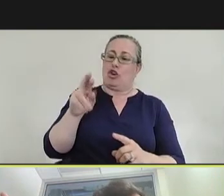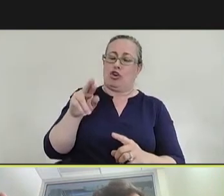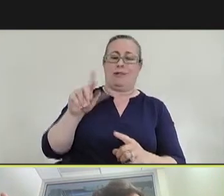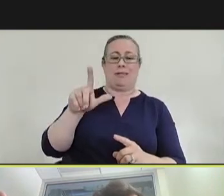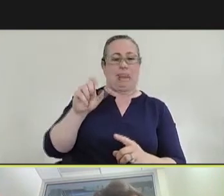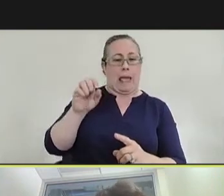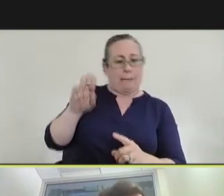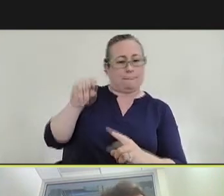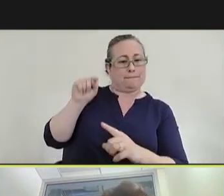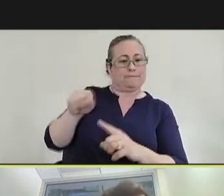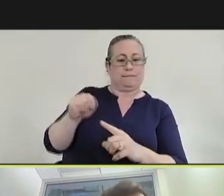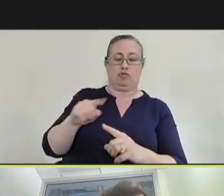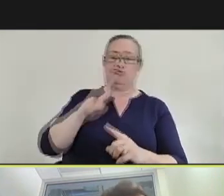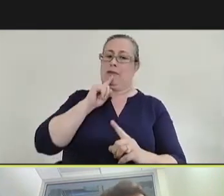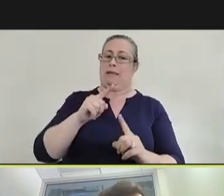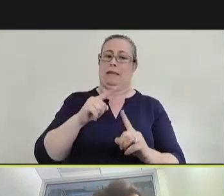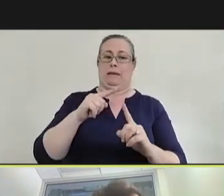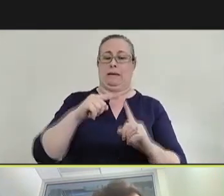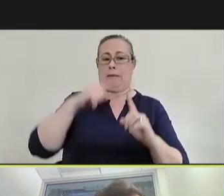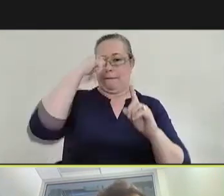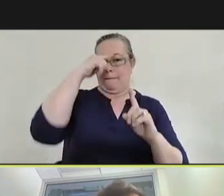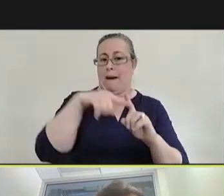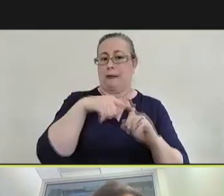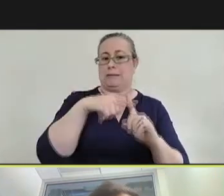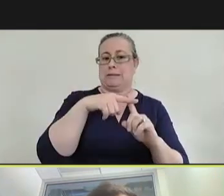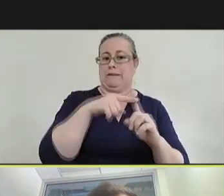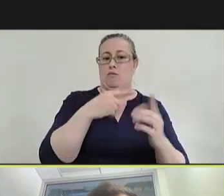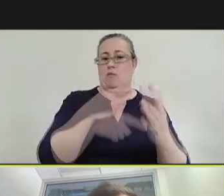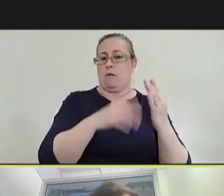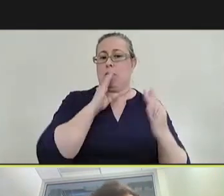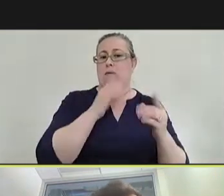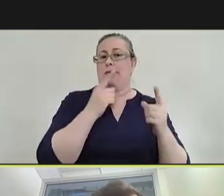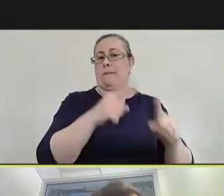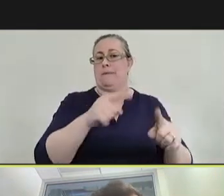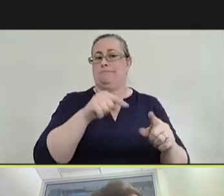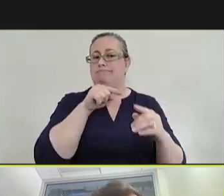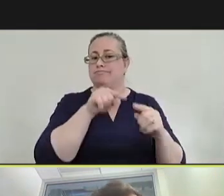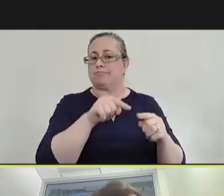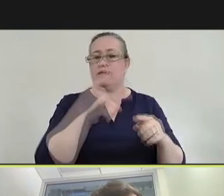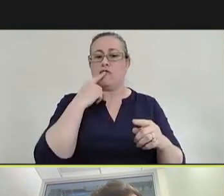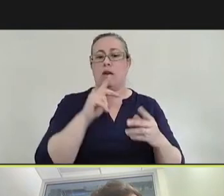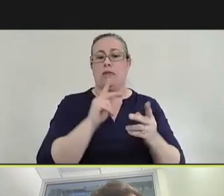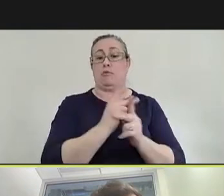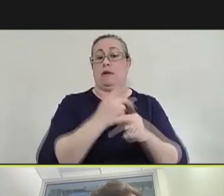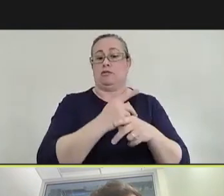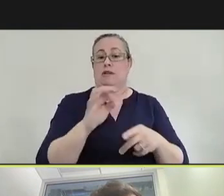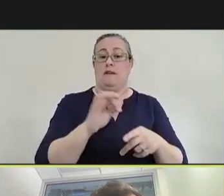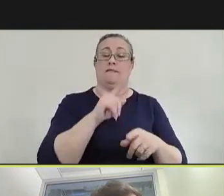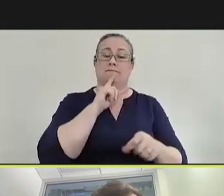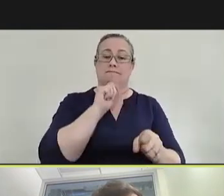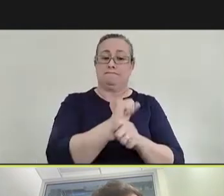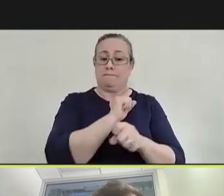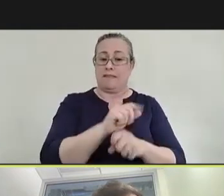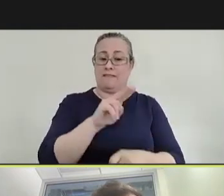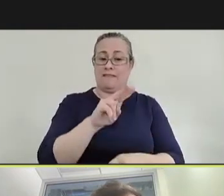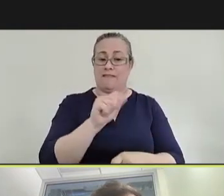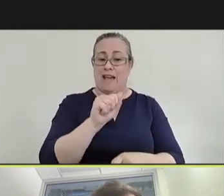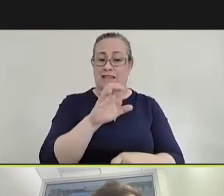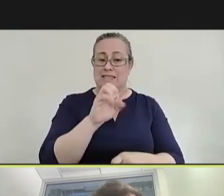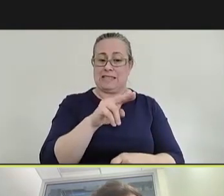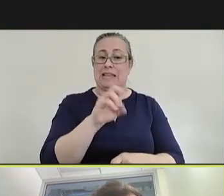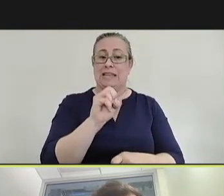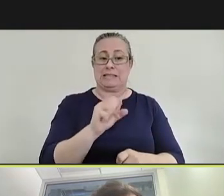promising. And again, same thing in our lab. for the production of actual vaccines. And next slide.